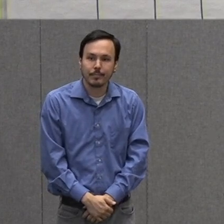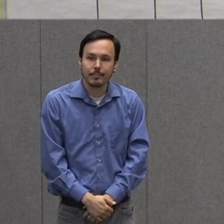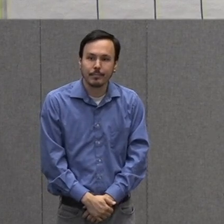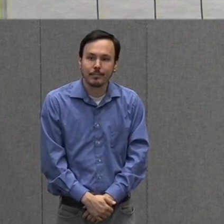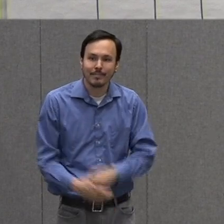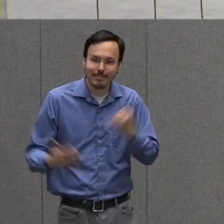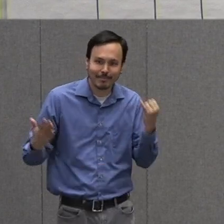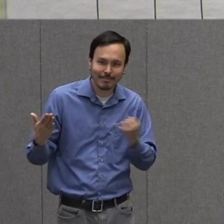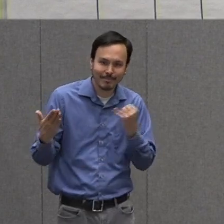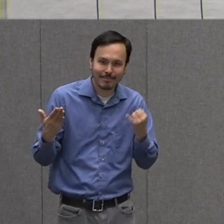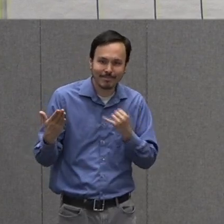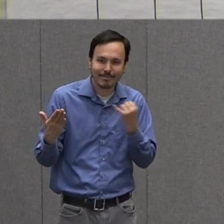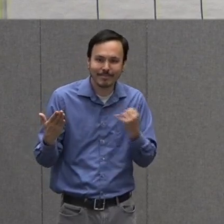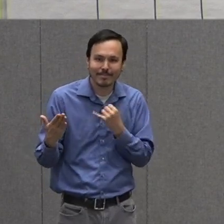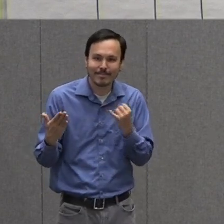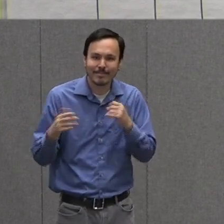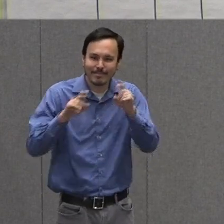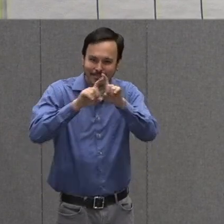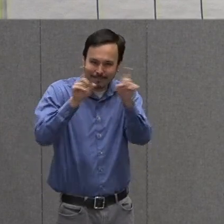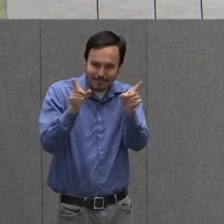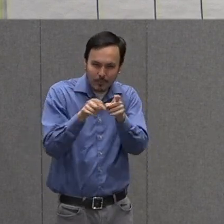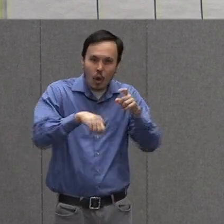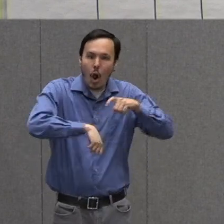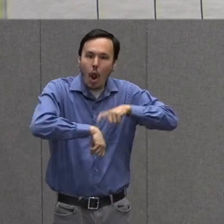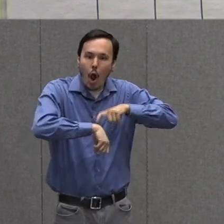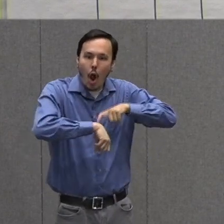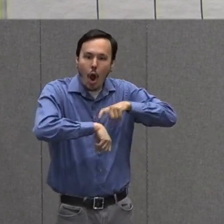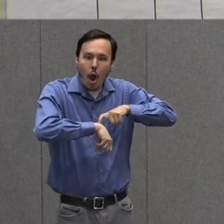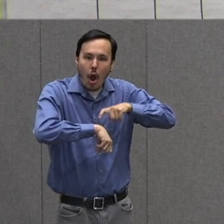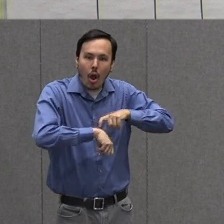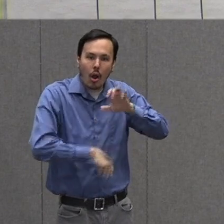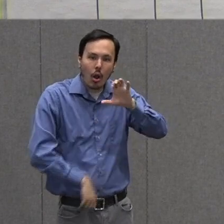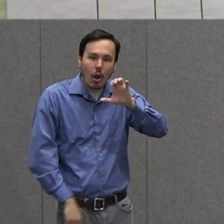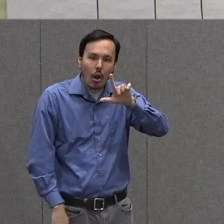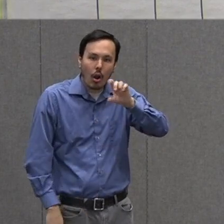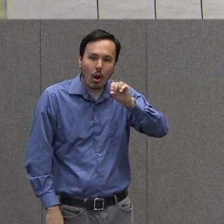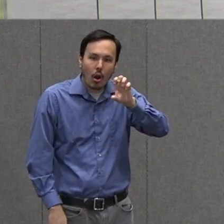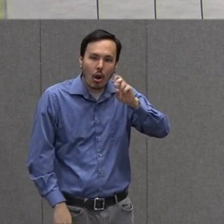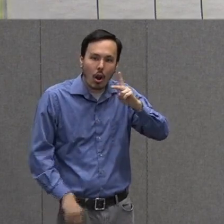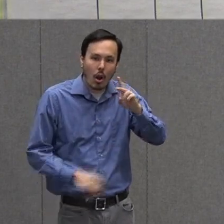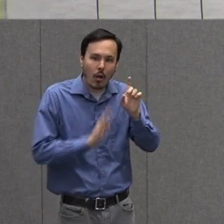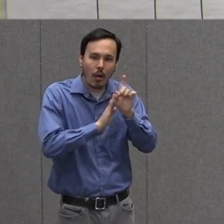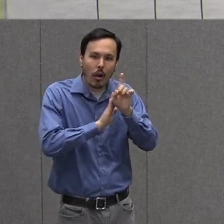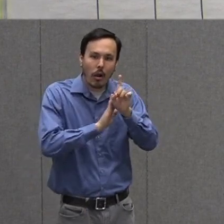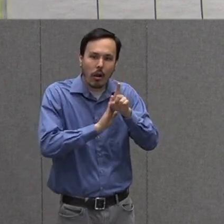I'm going to draw a little clock here to show patient, that they have to wait.